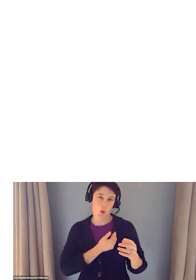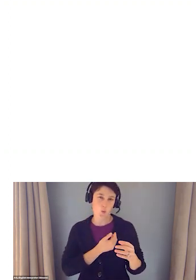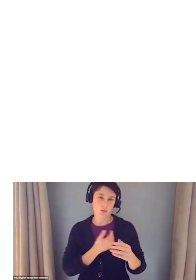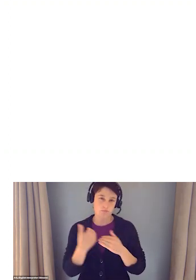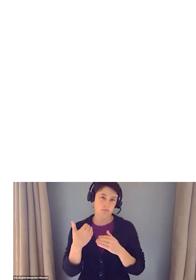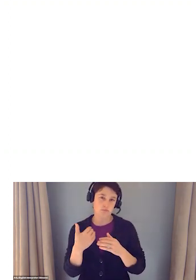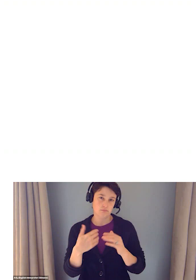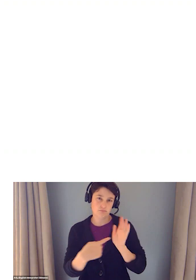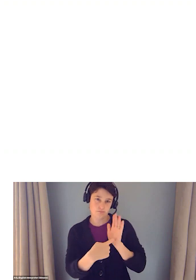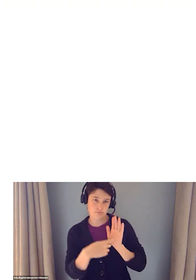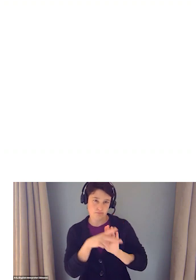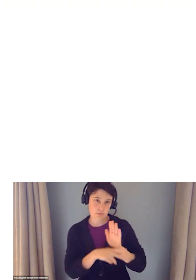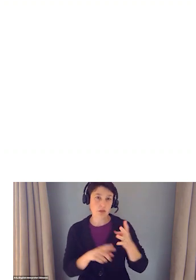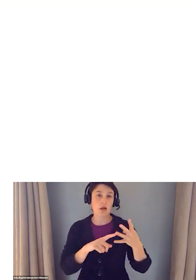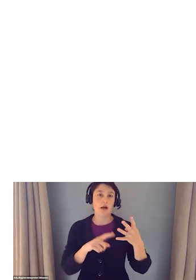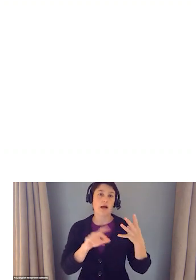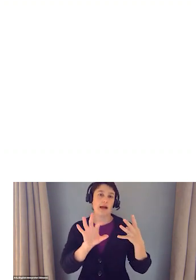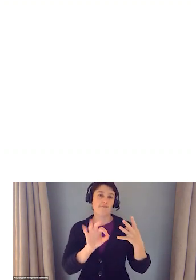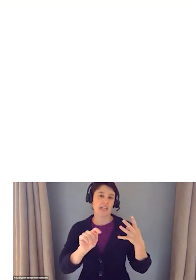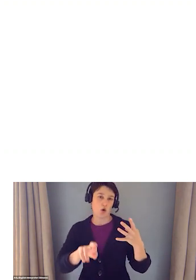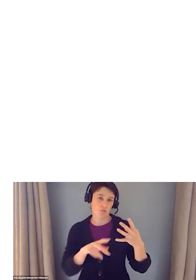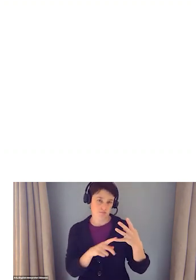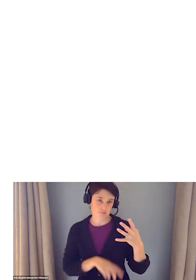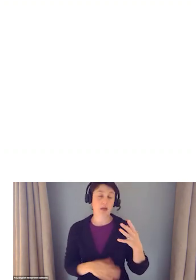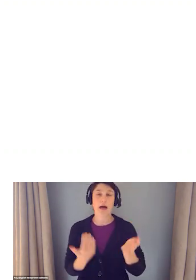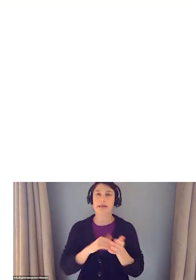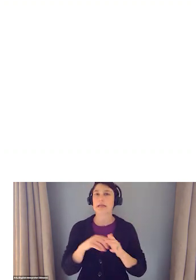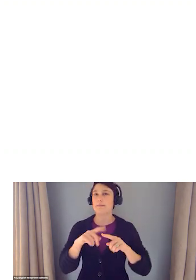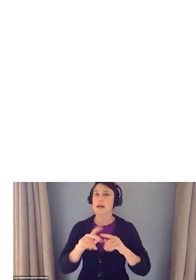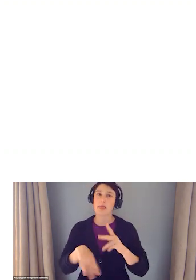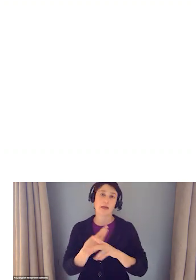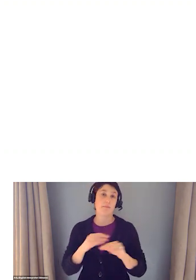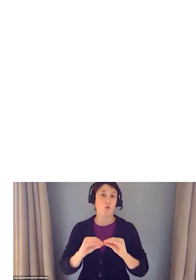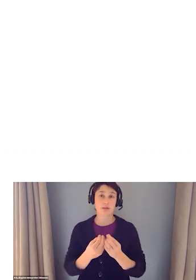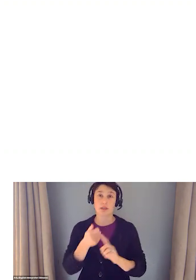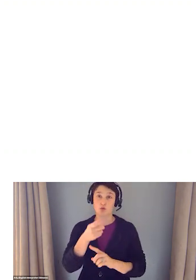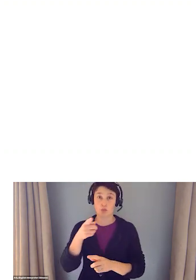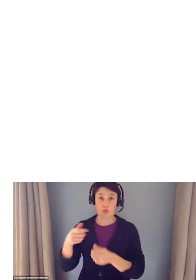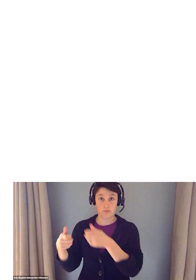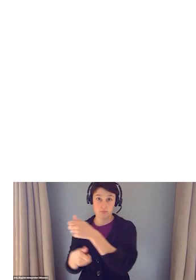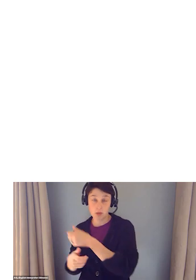And again, depending on the type of organization you follow or you are, you will follow one of -- you know, some of these a little differently.